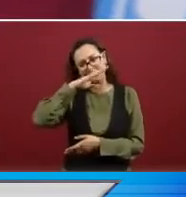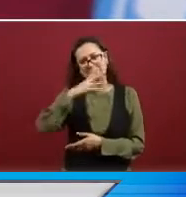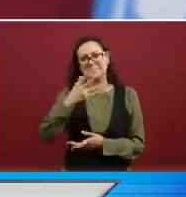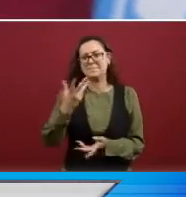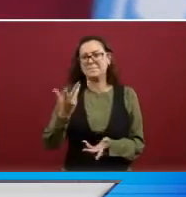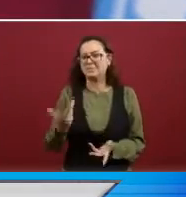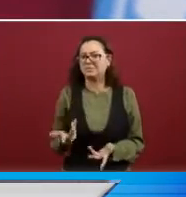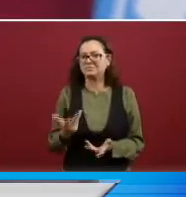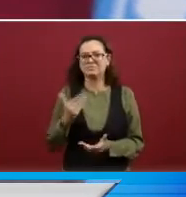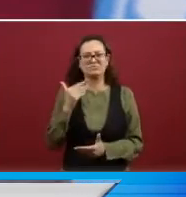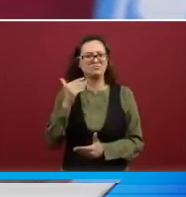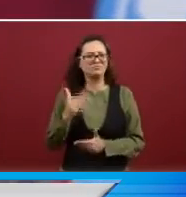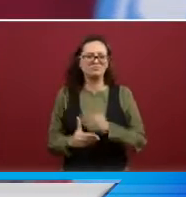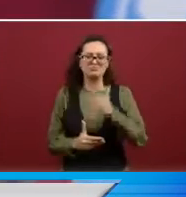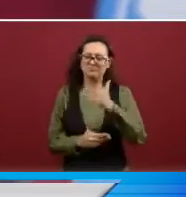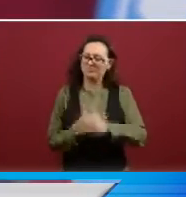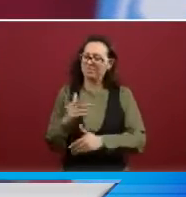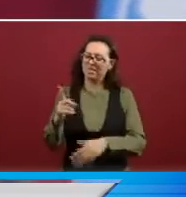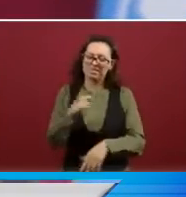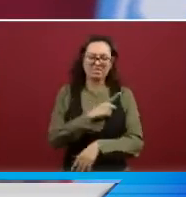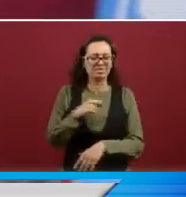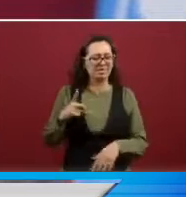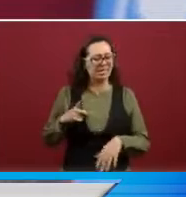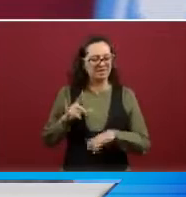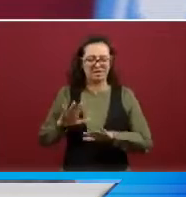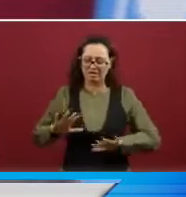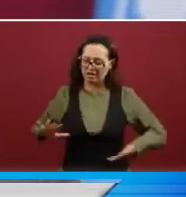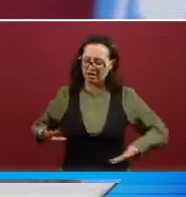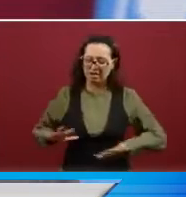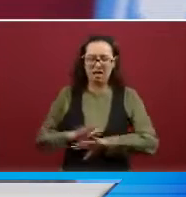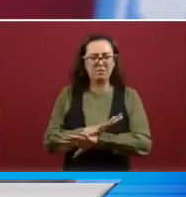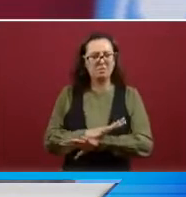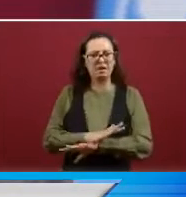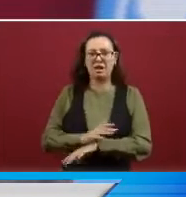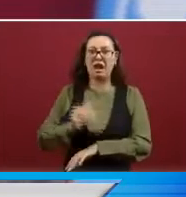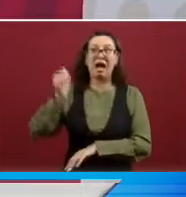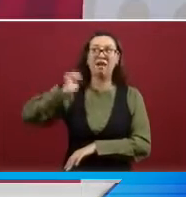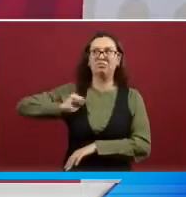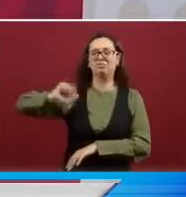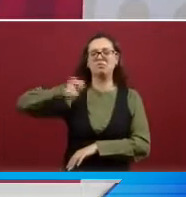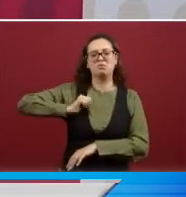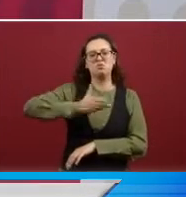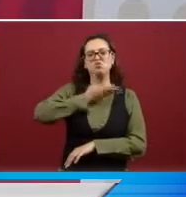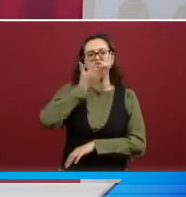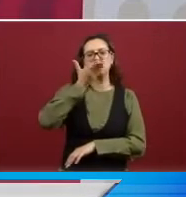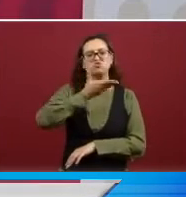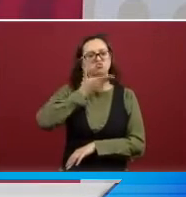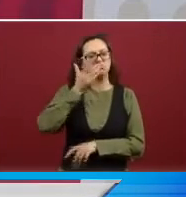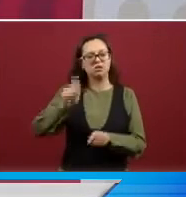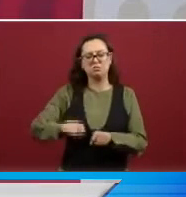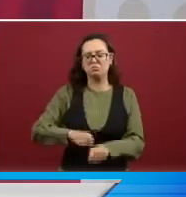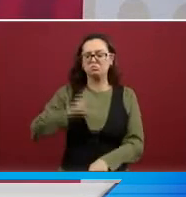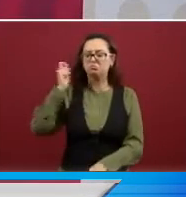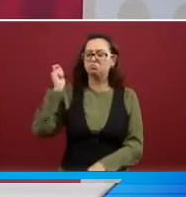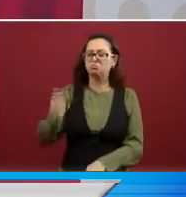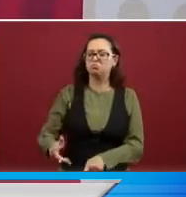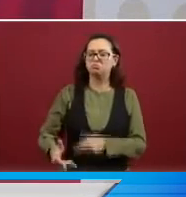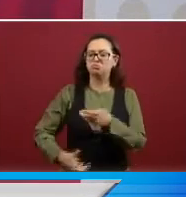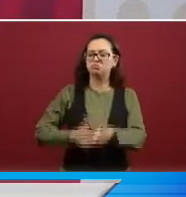Los Cabos will not be allowed to open-sky mining and Los Cardones area is destined for mining will become a natural reserve